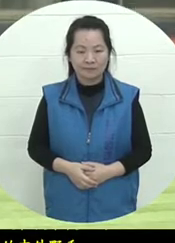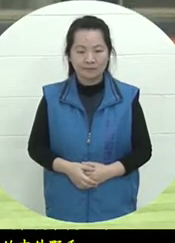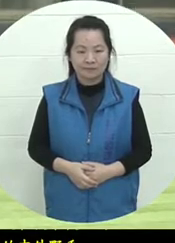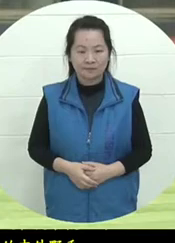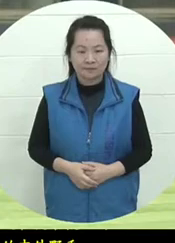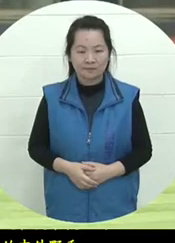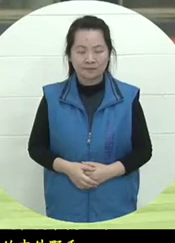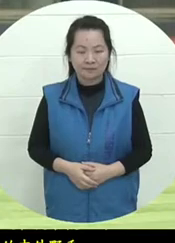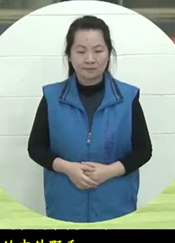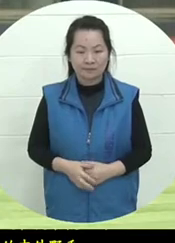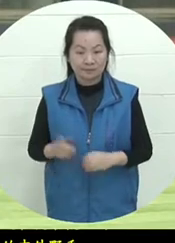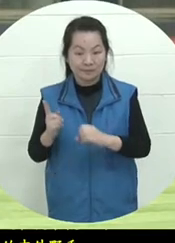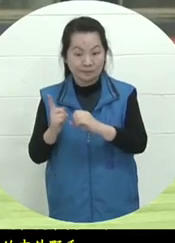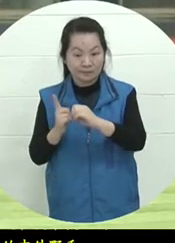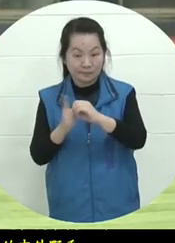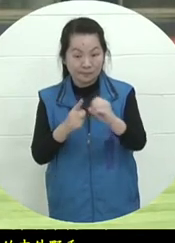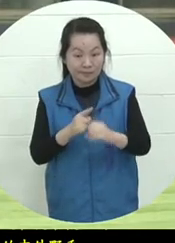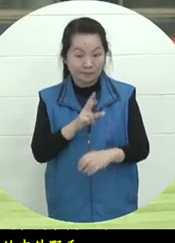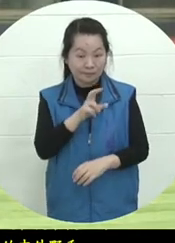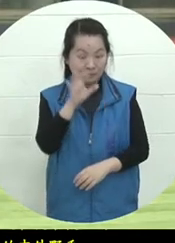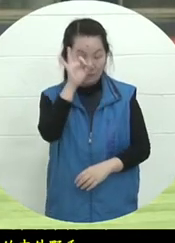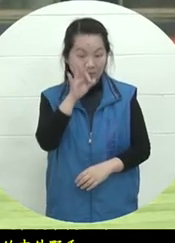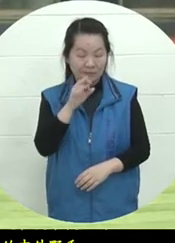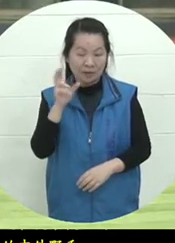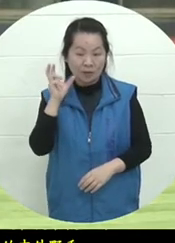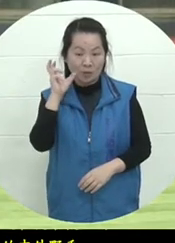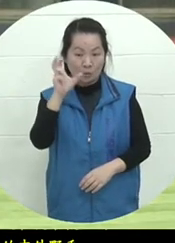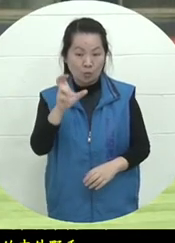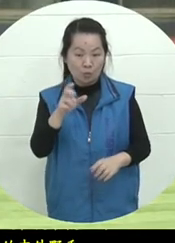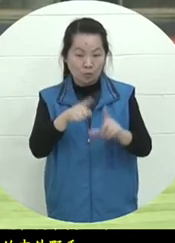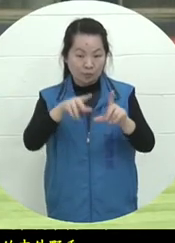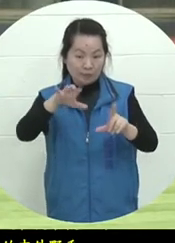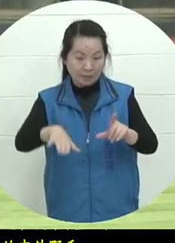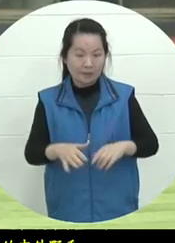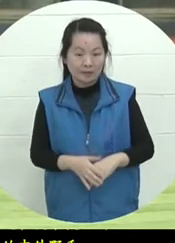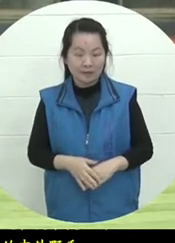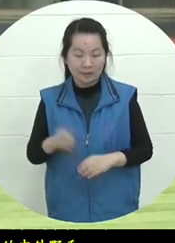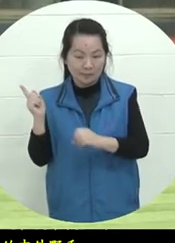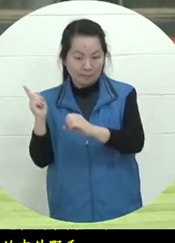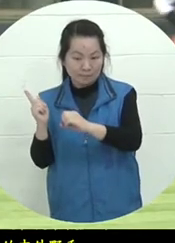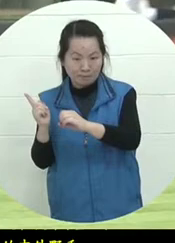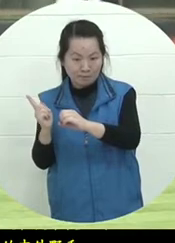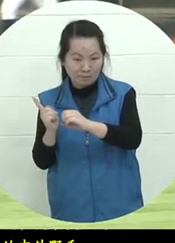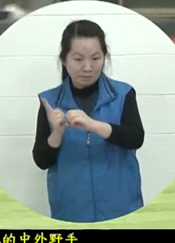chose a thick bat after facing Hong Kong's low outside ball. He destroyed